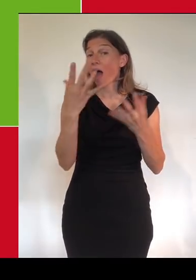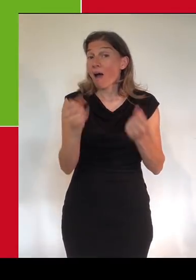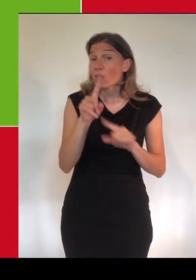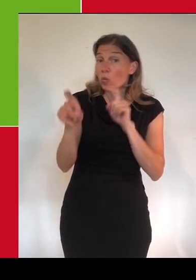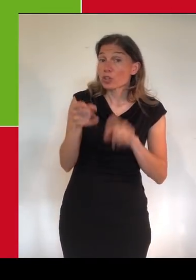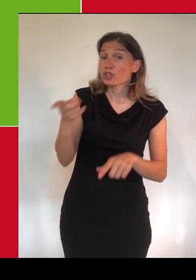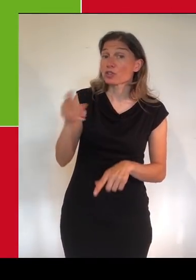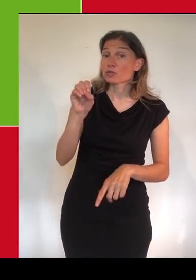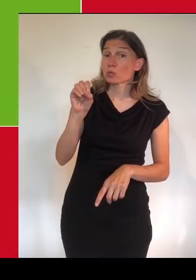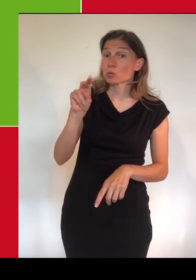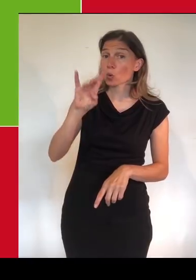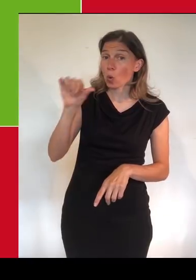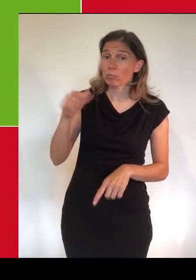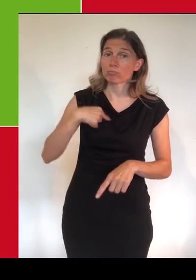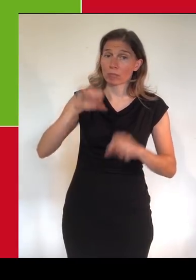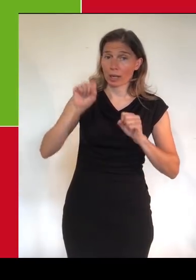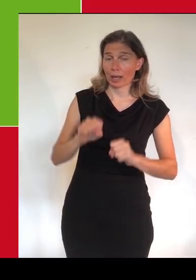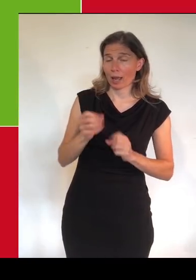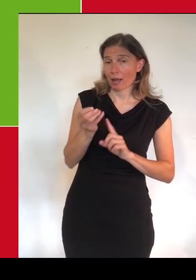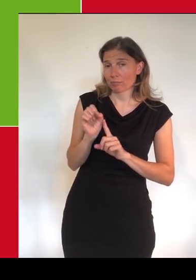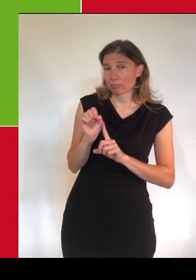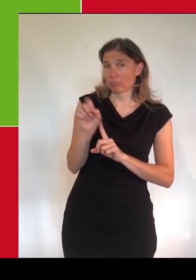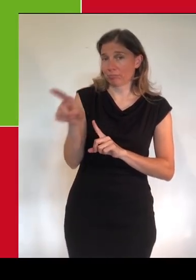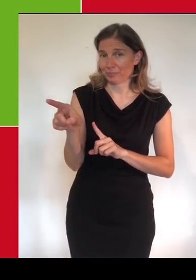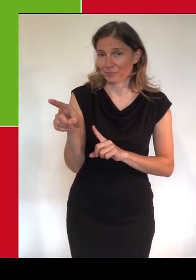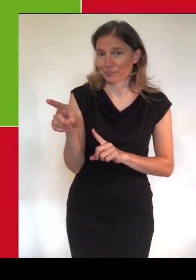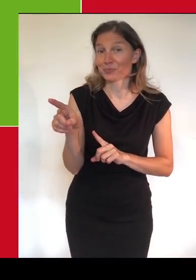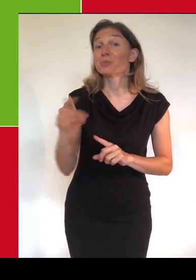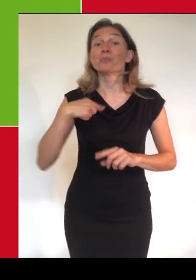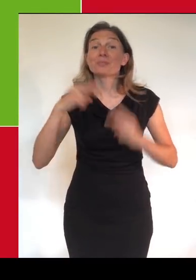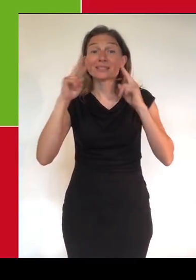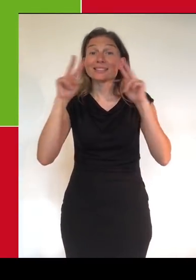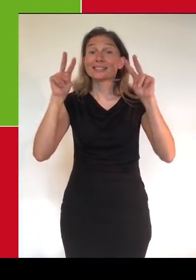tuning in and I'll see you in the Q&A